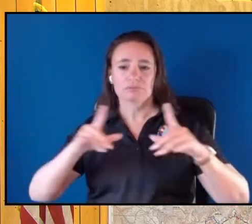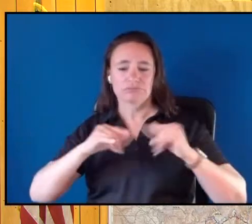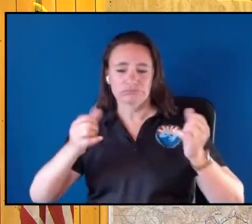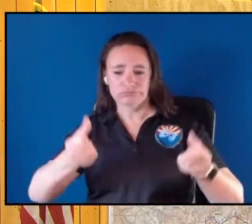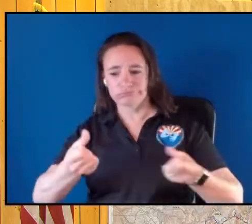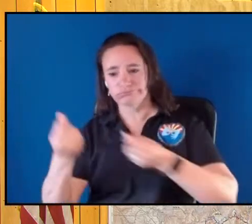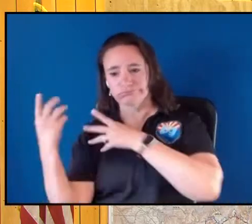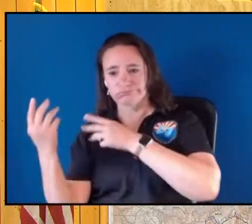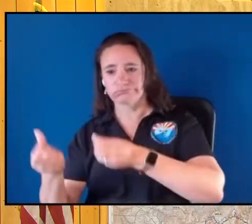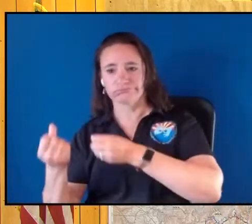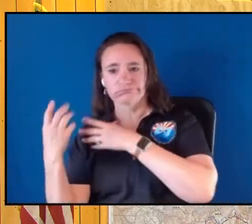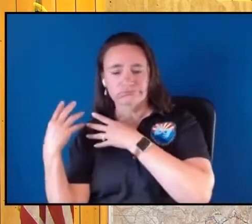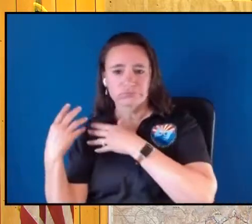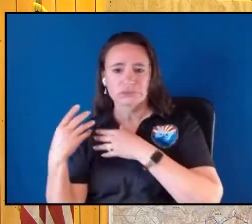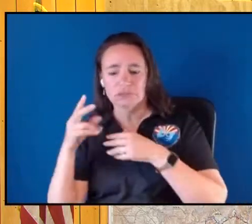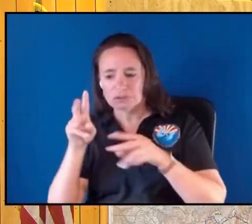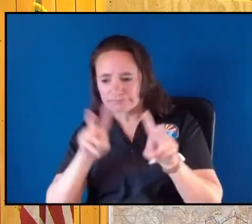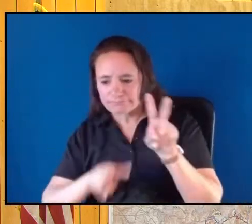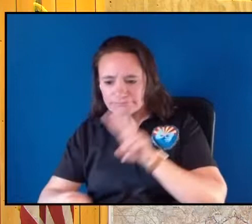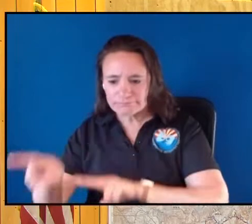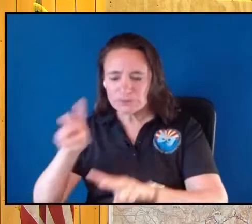They're still working around the Hidden Lake area and